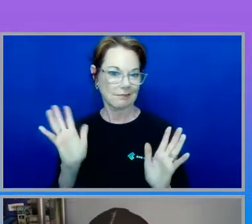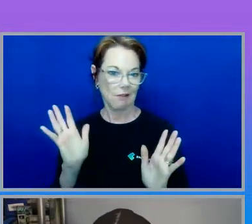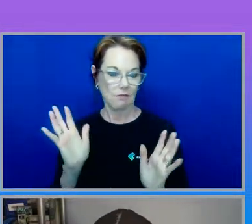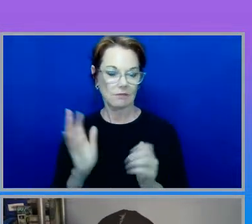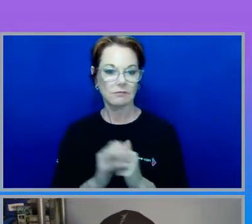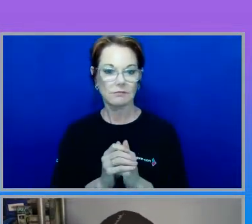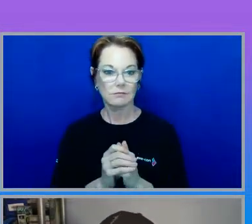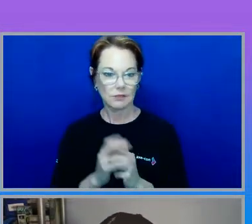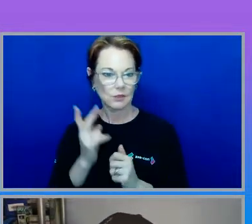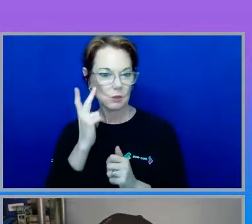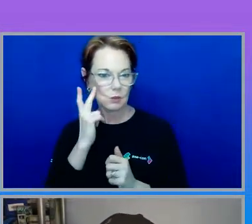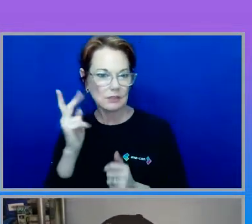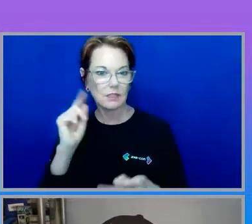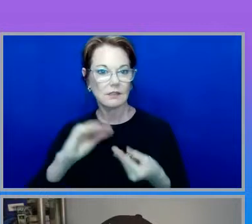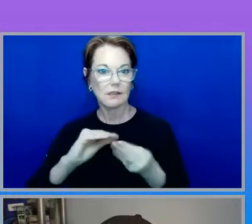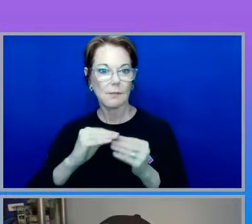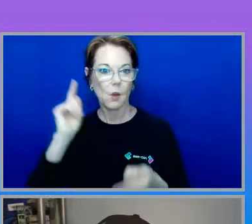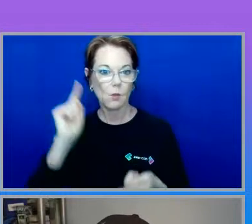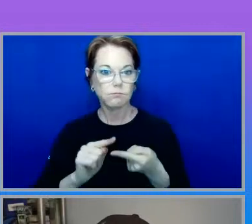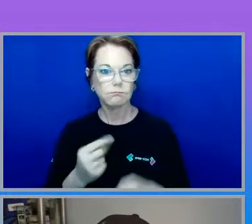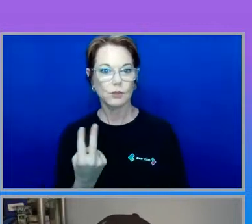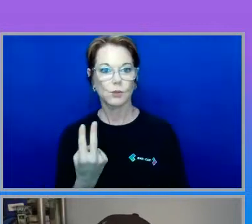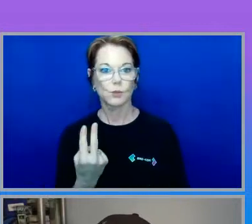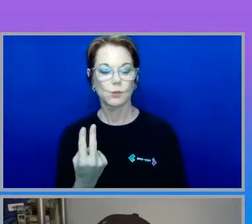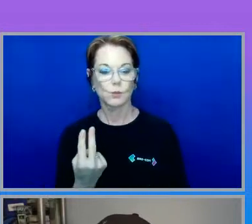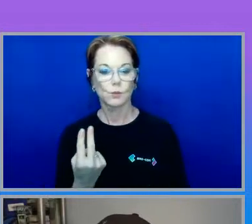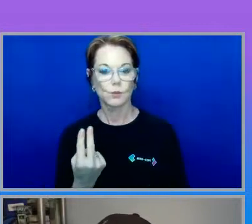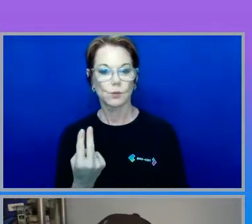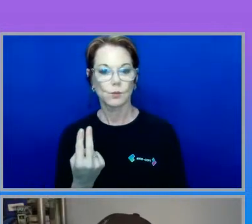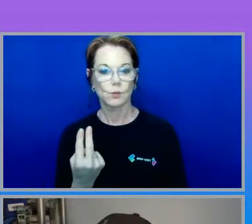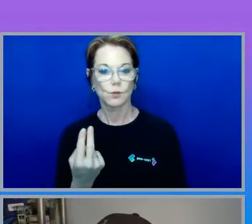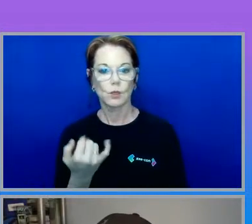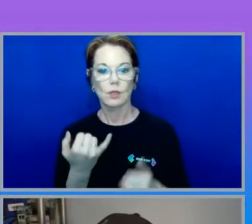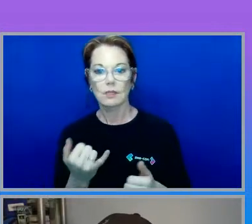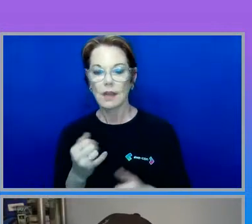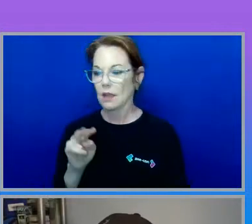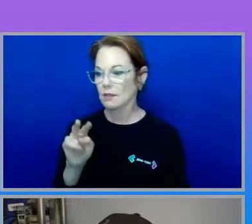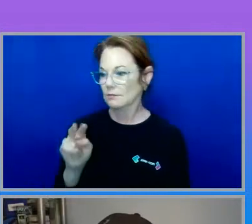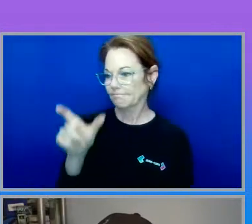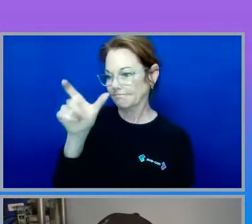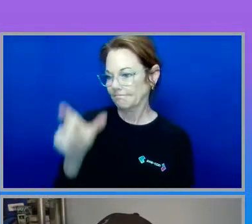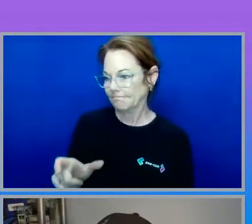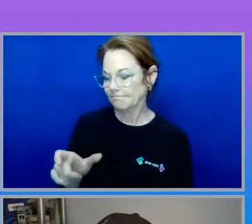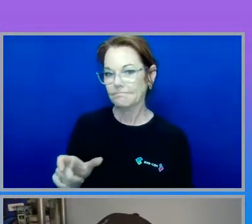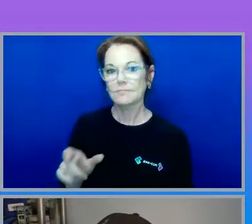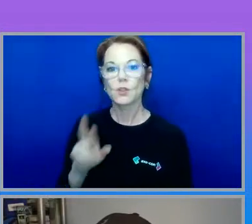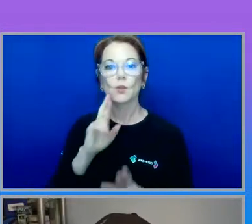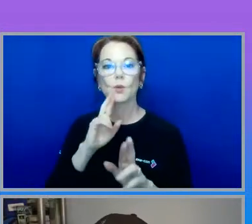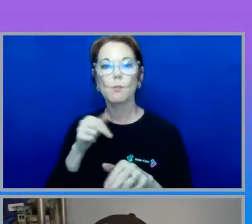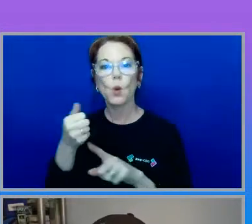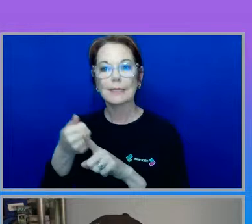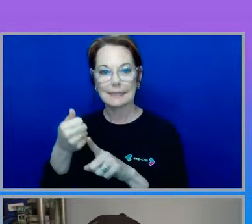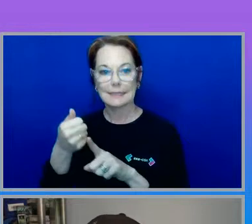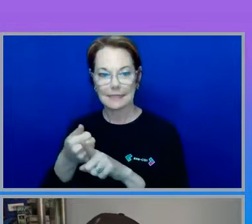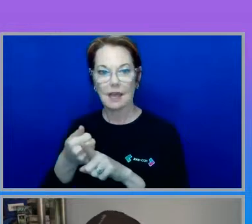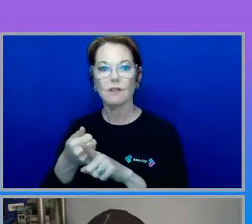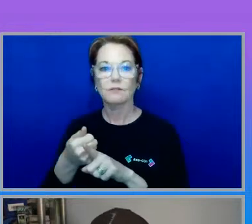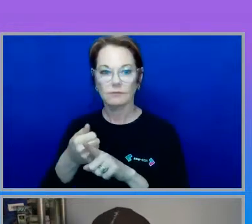you can see I found a lot less. I've got just two issues. Let's look at some of the features of